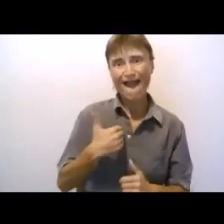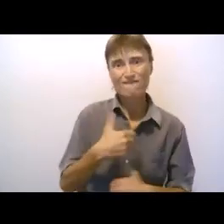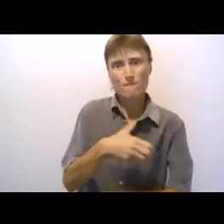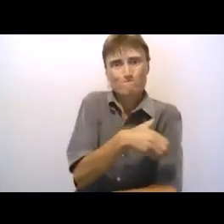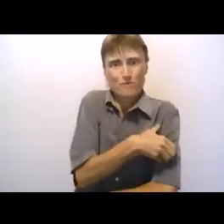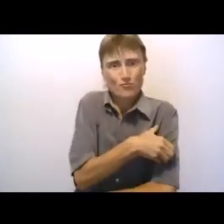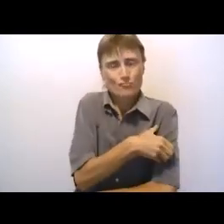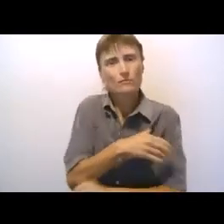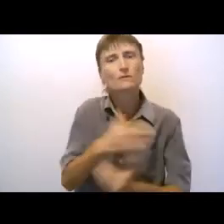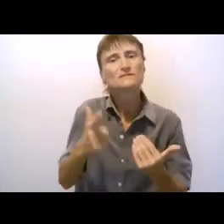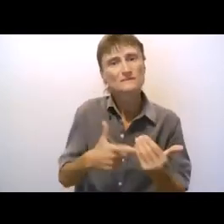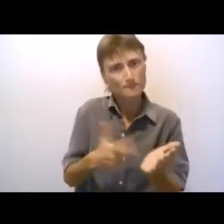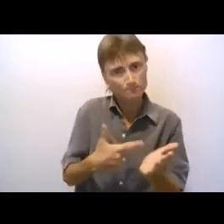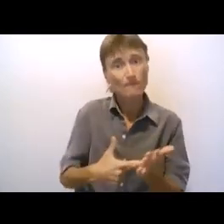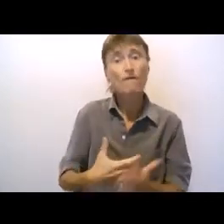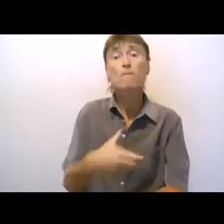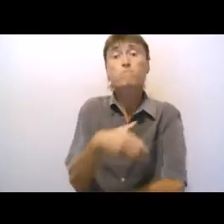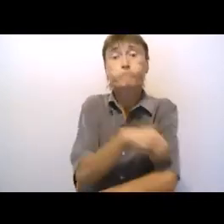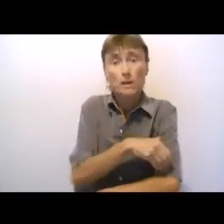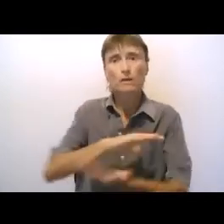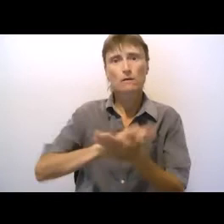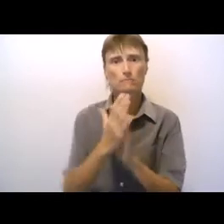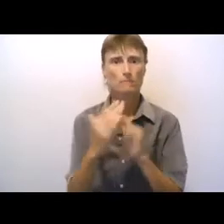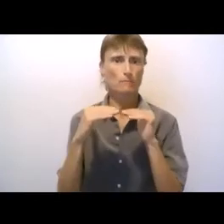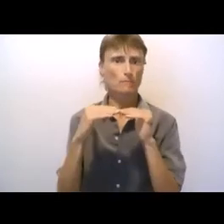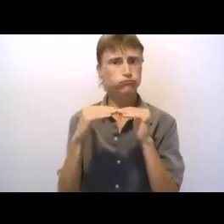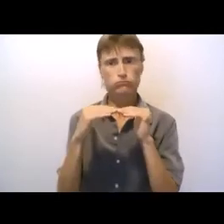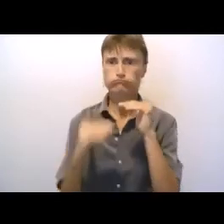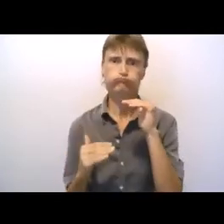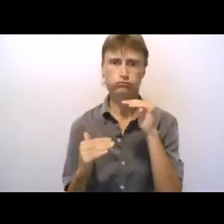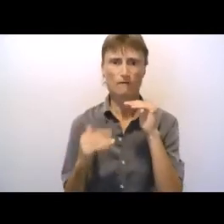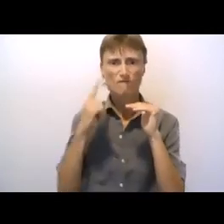Also recognize that we are in a place, we are all in a place of learning. If you say